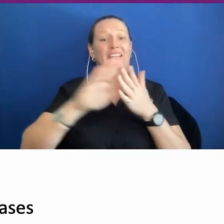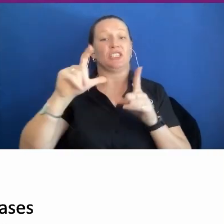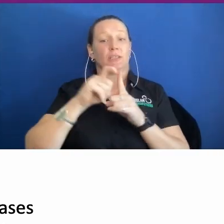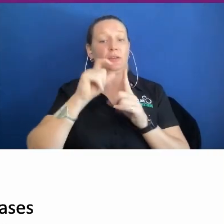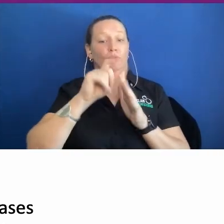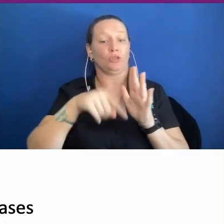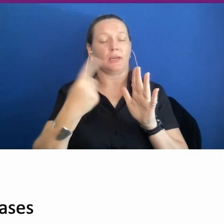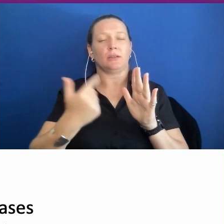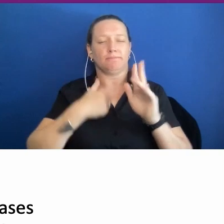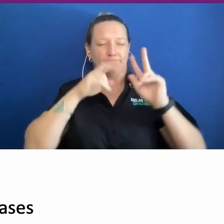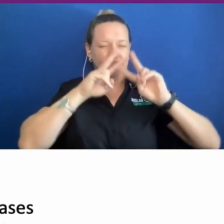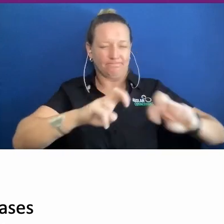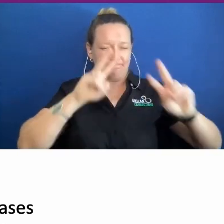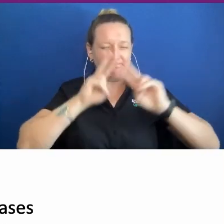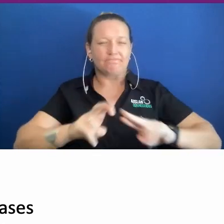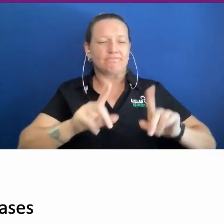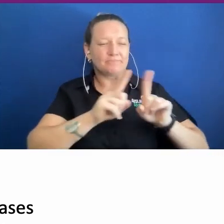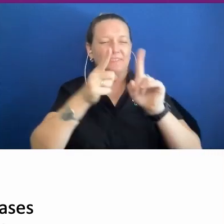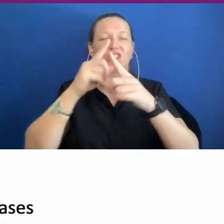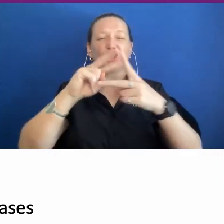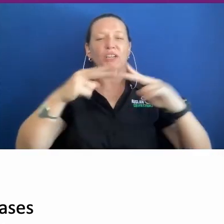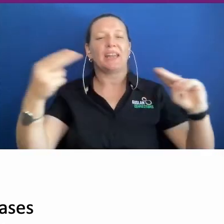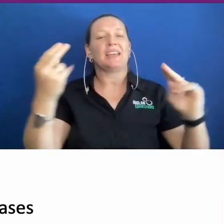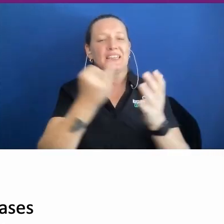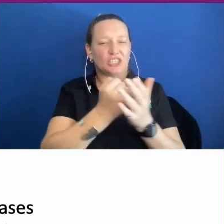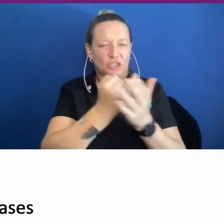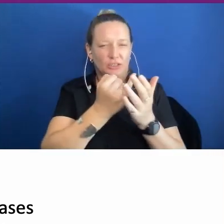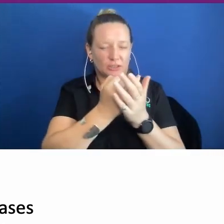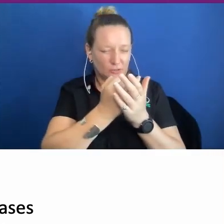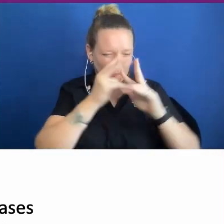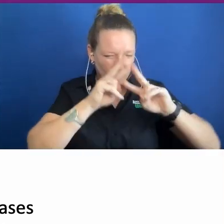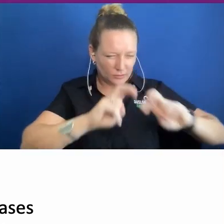conditions in order to unravel their speech and language profile. One of these conditions